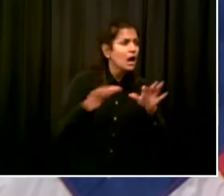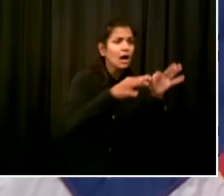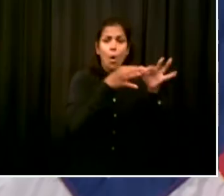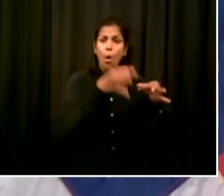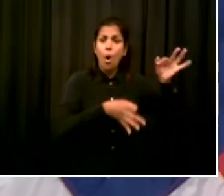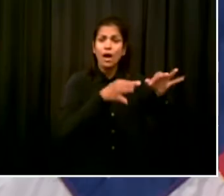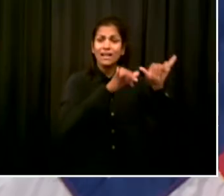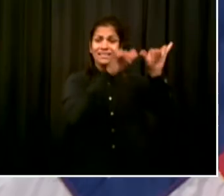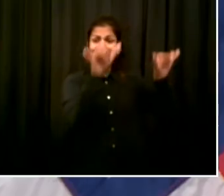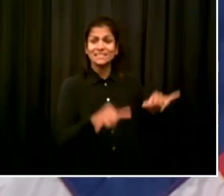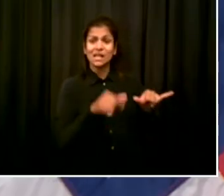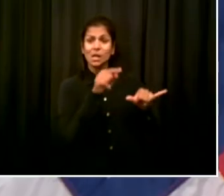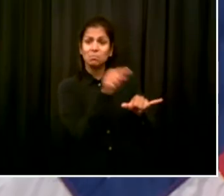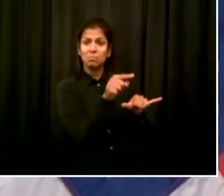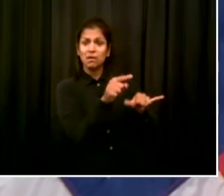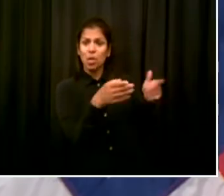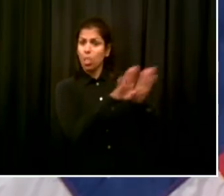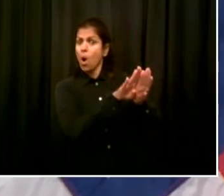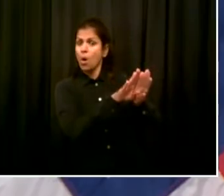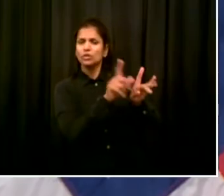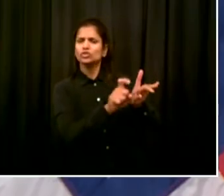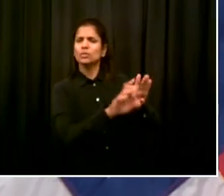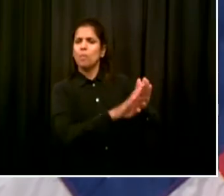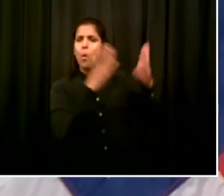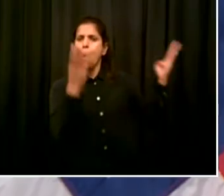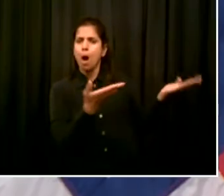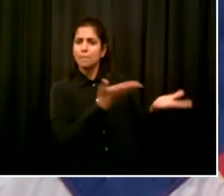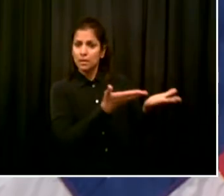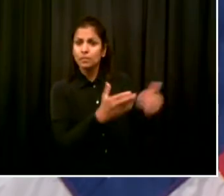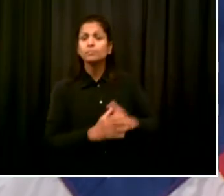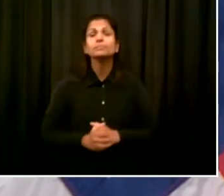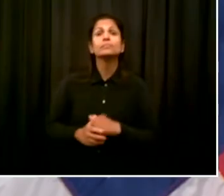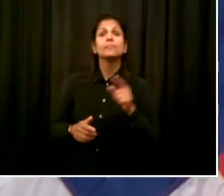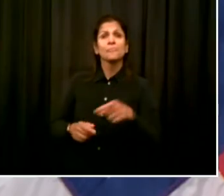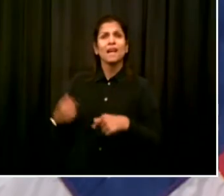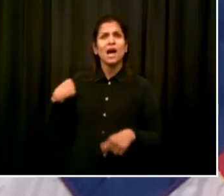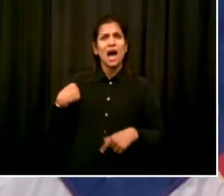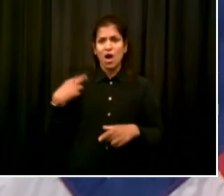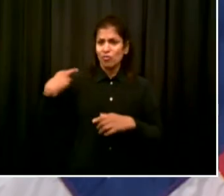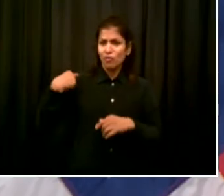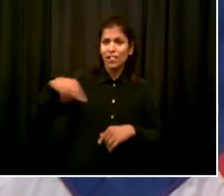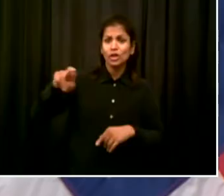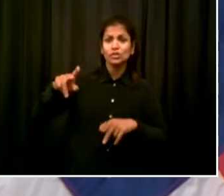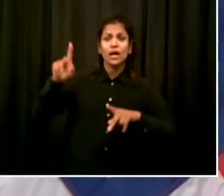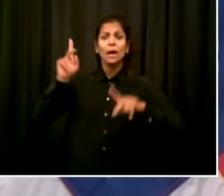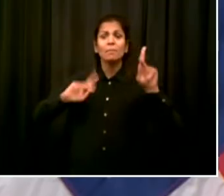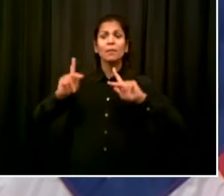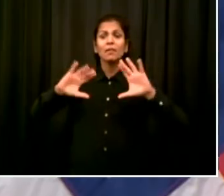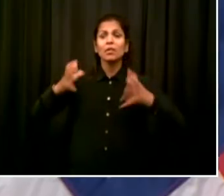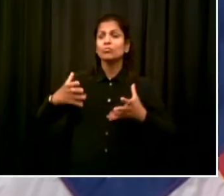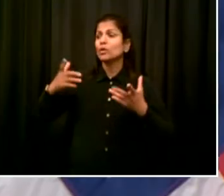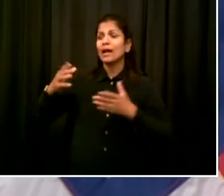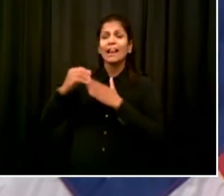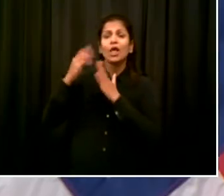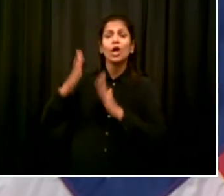PROSECUTORS . BUT I THINK WE CAN GET THIS UNDER CONTROL .